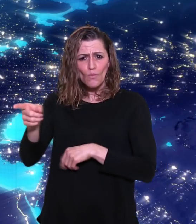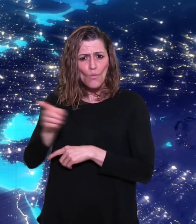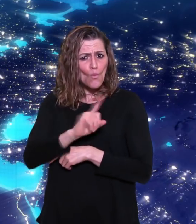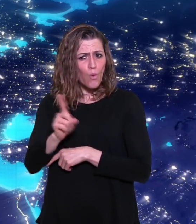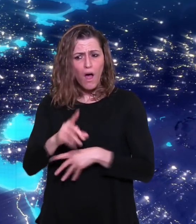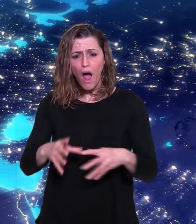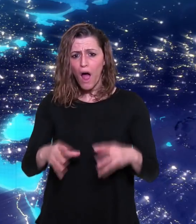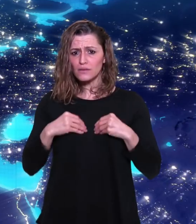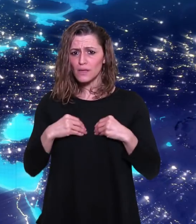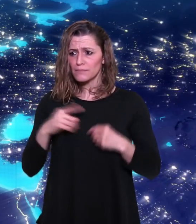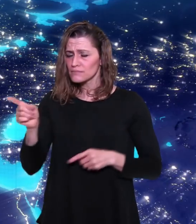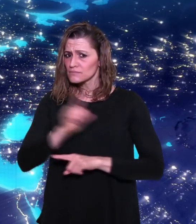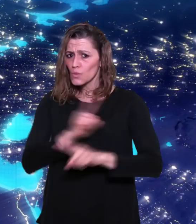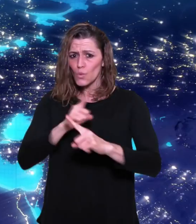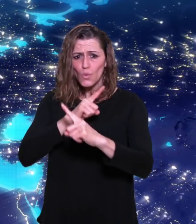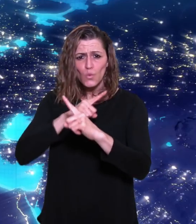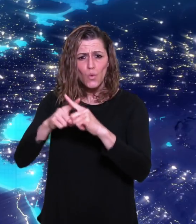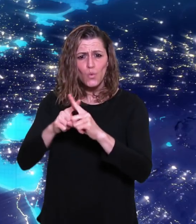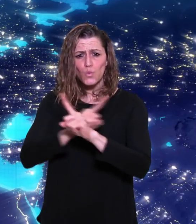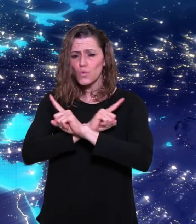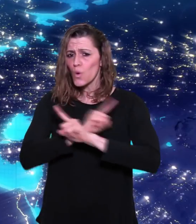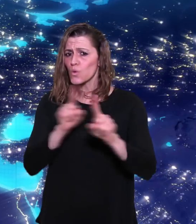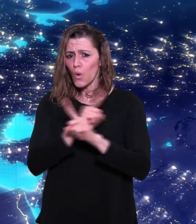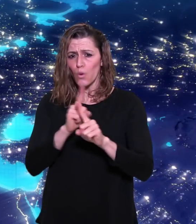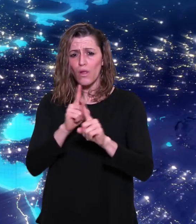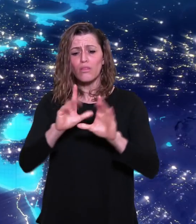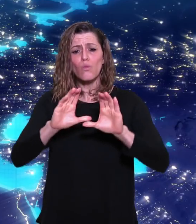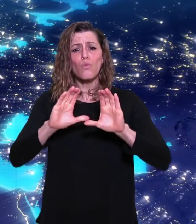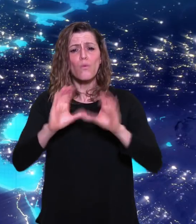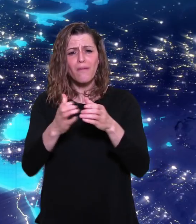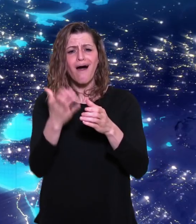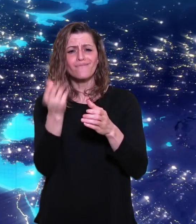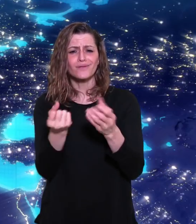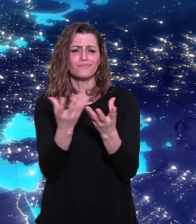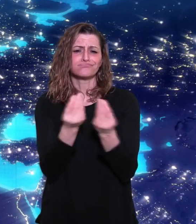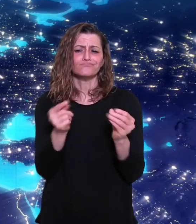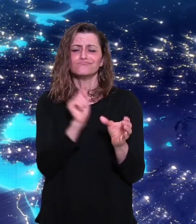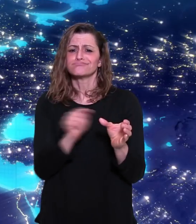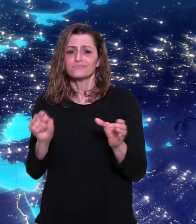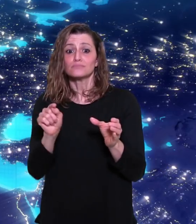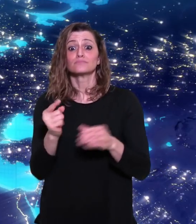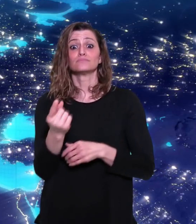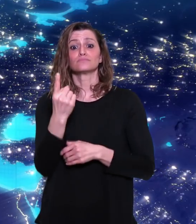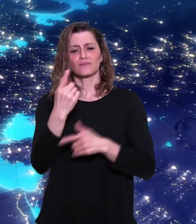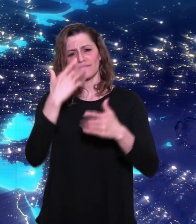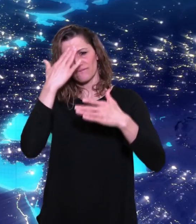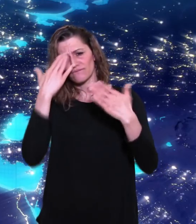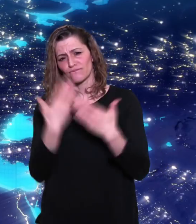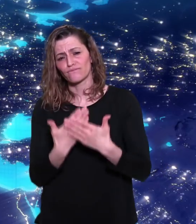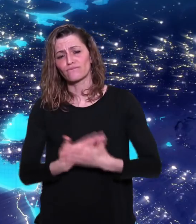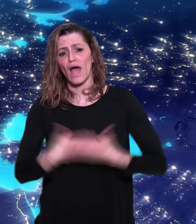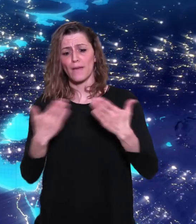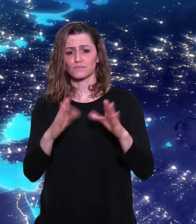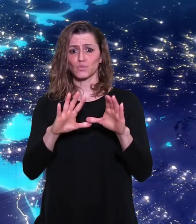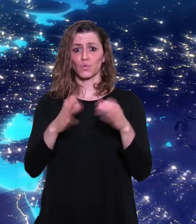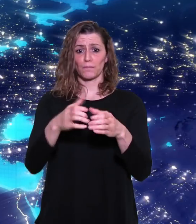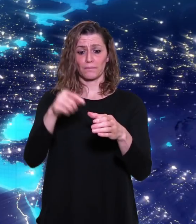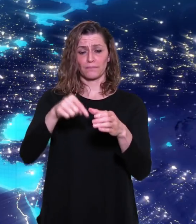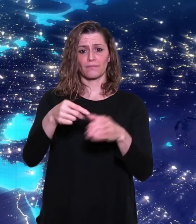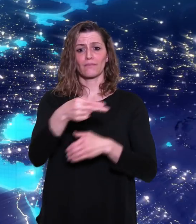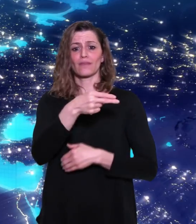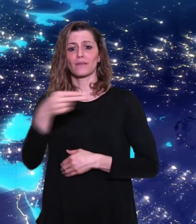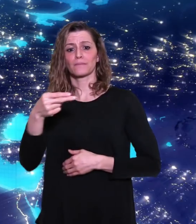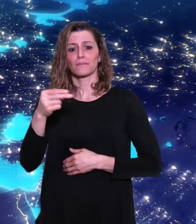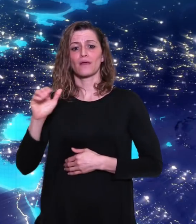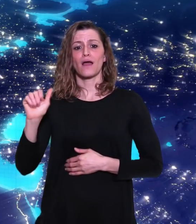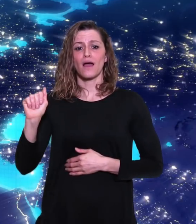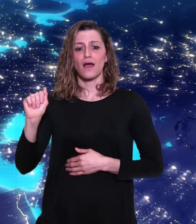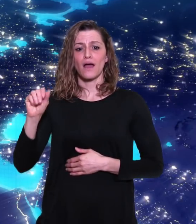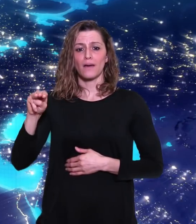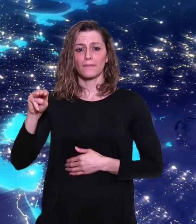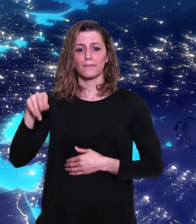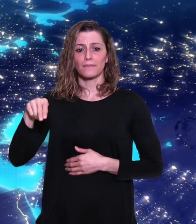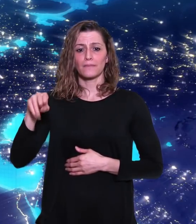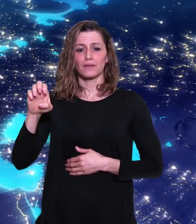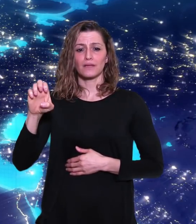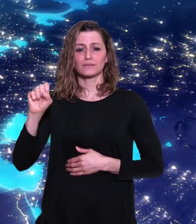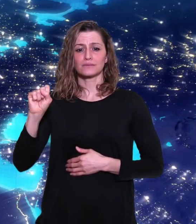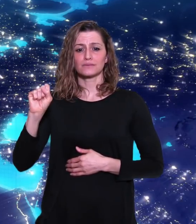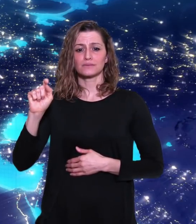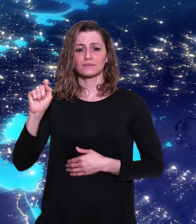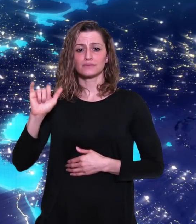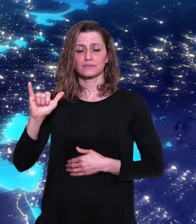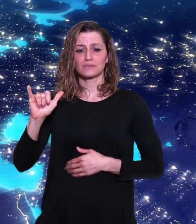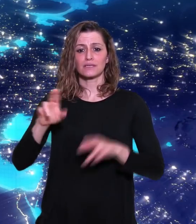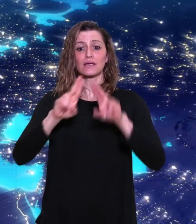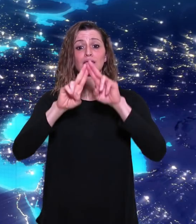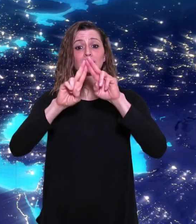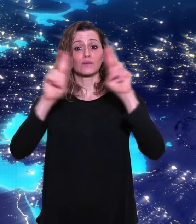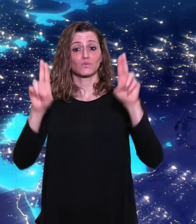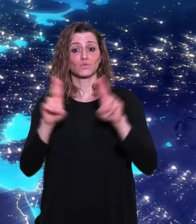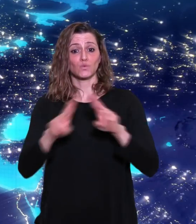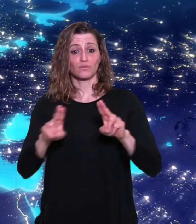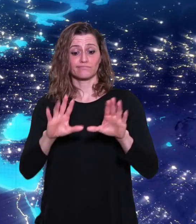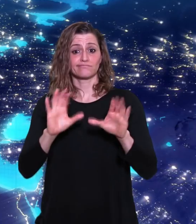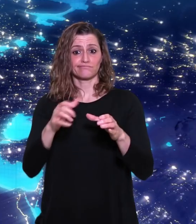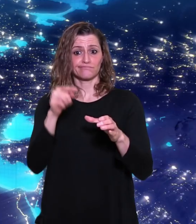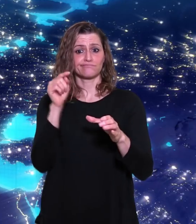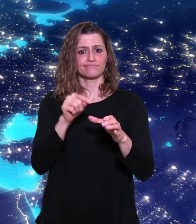famous groups is called Amnesty International and they sent out